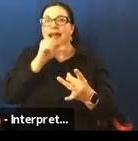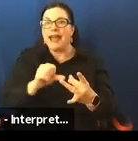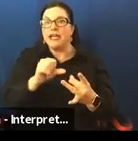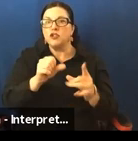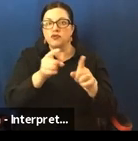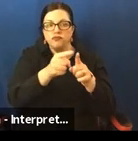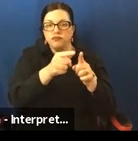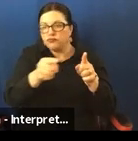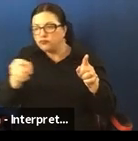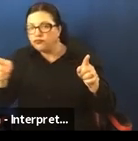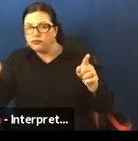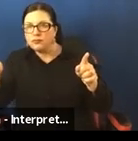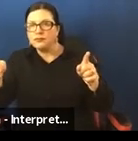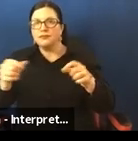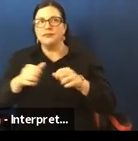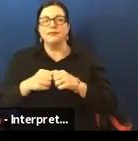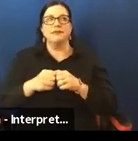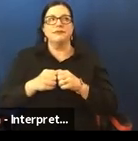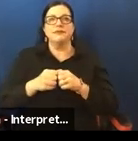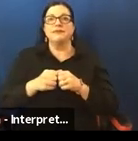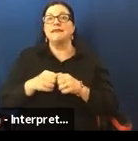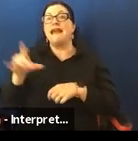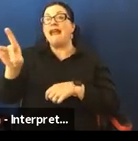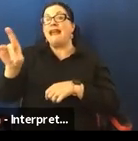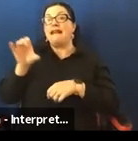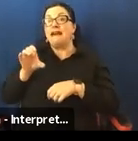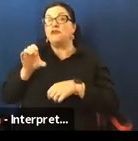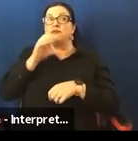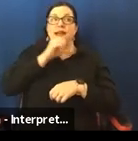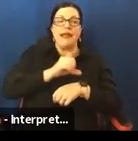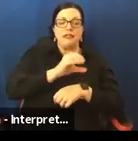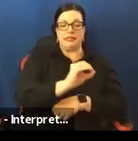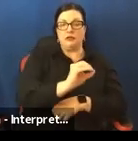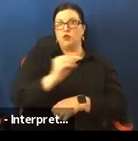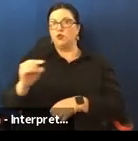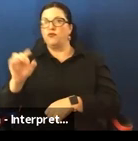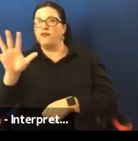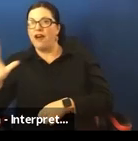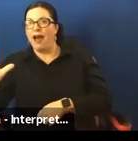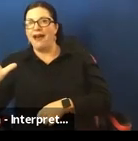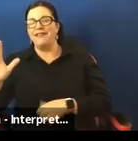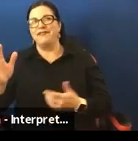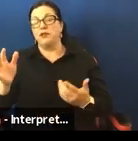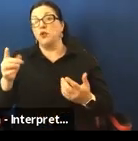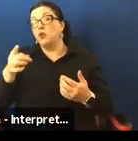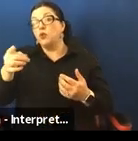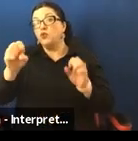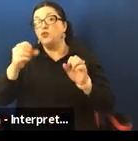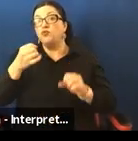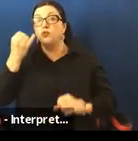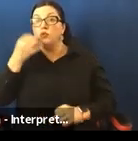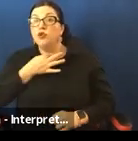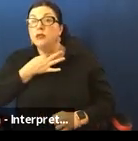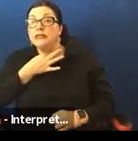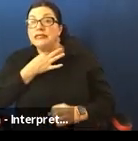Jason Williams: 800 kids between the ages of zero and five in foster care. So if you're really interested in those kinds of numbers, you can get that information from that UC Berkeley website for sure.